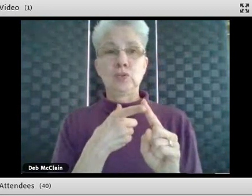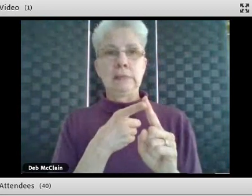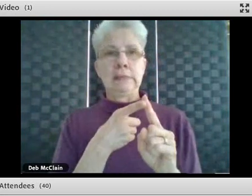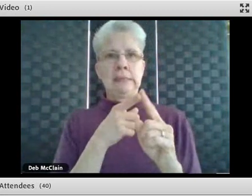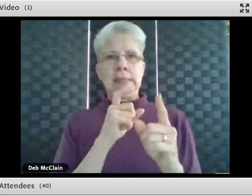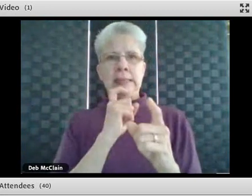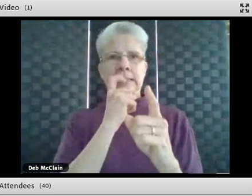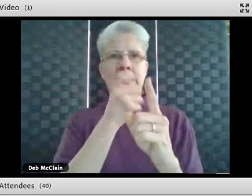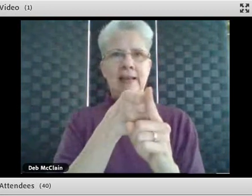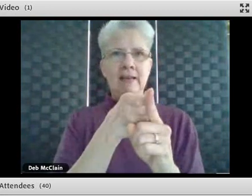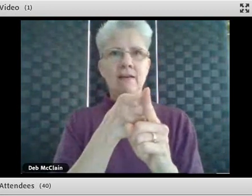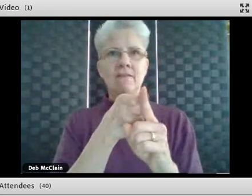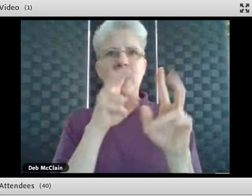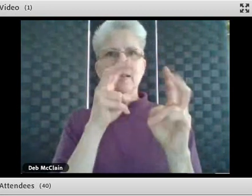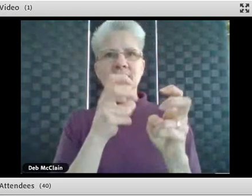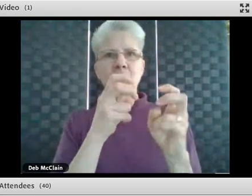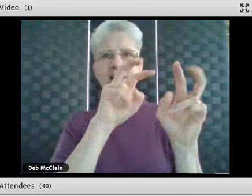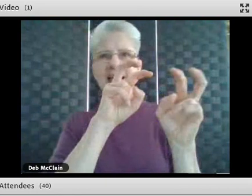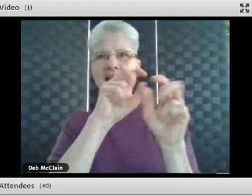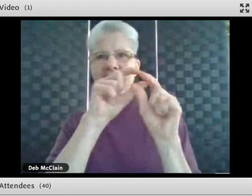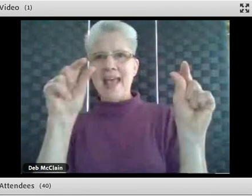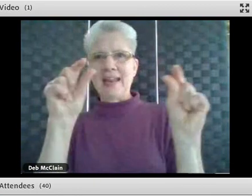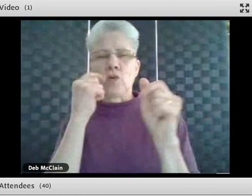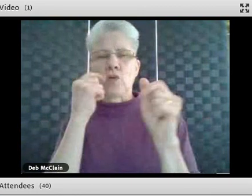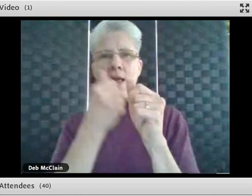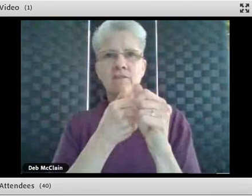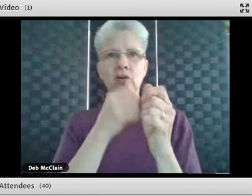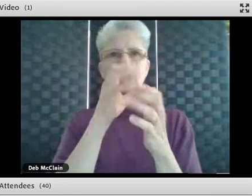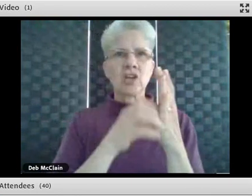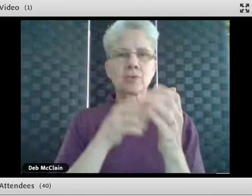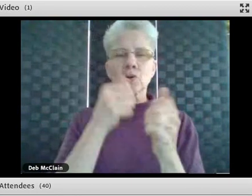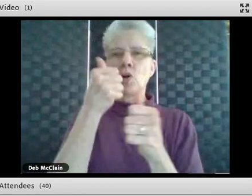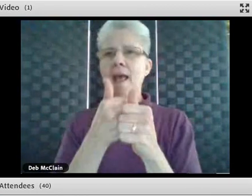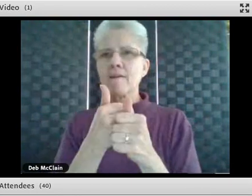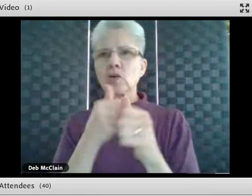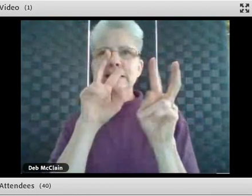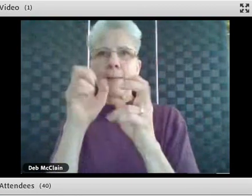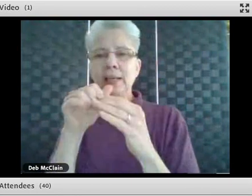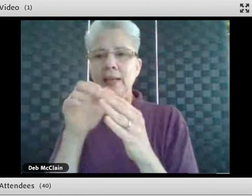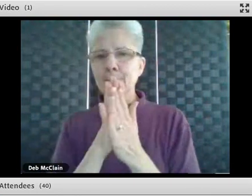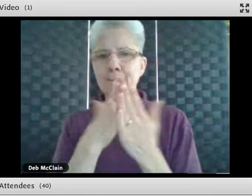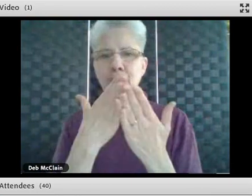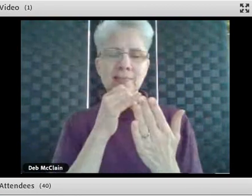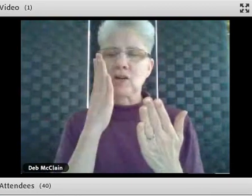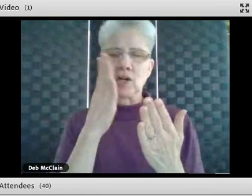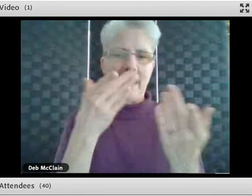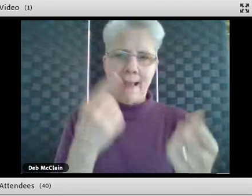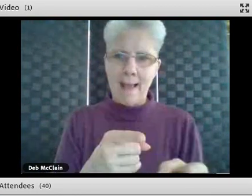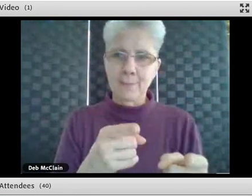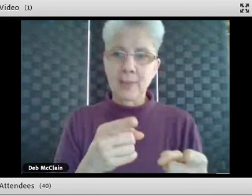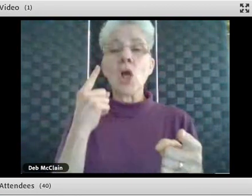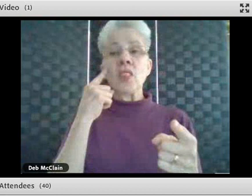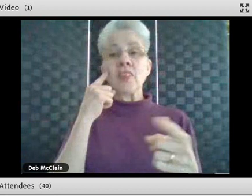for every single chapter, every single topic that's covered in a book, all right? That's not gonna happen. What you need to think about